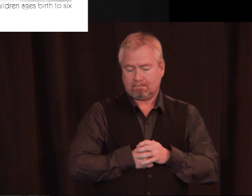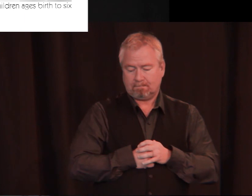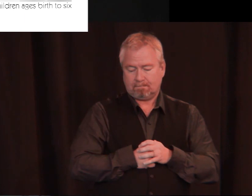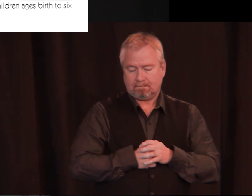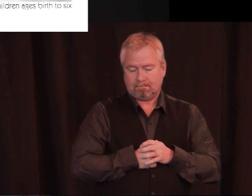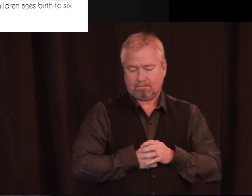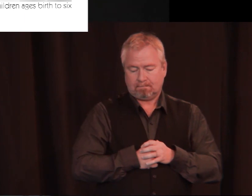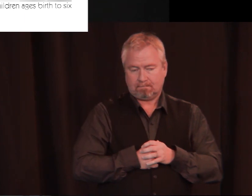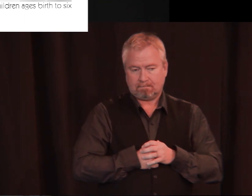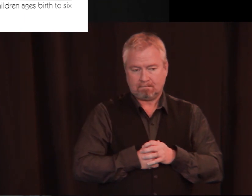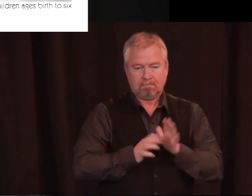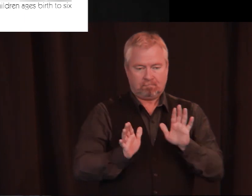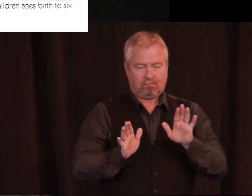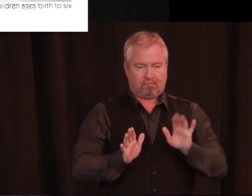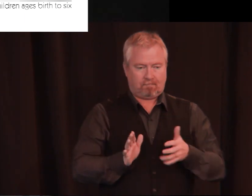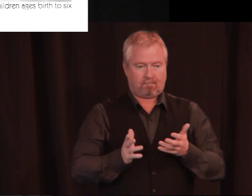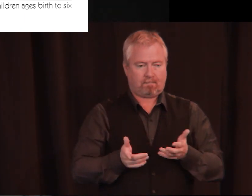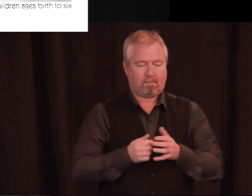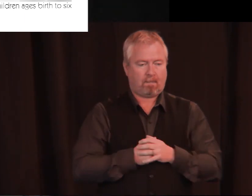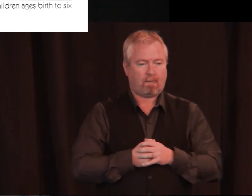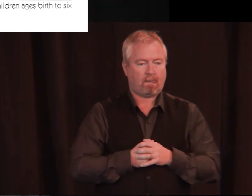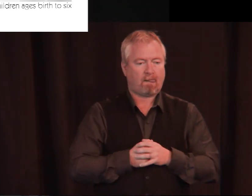So, just to kind of tie things up.